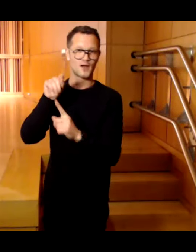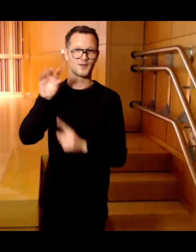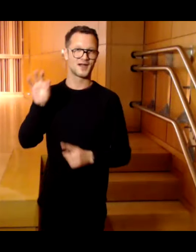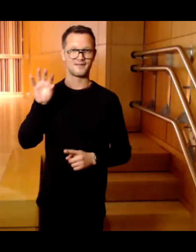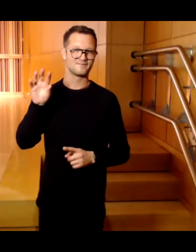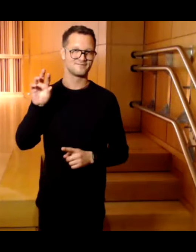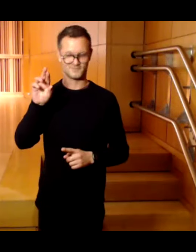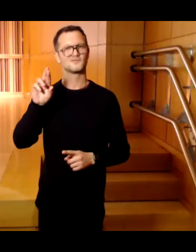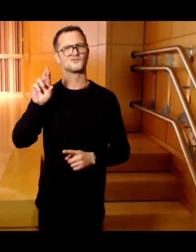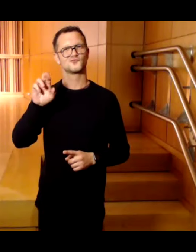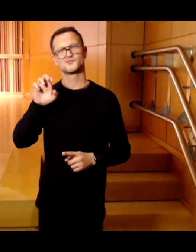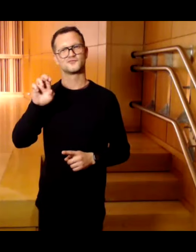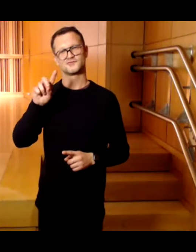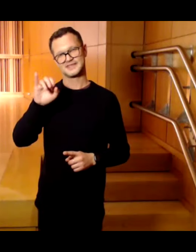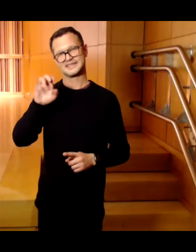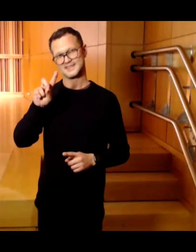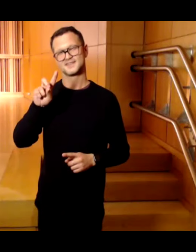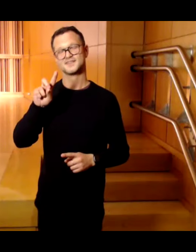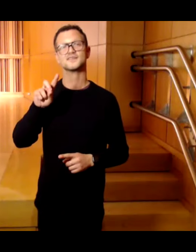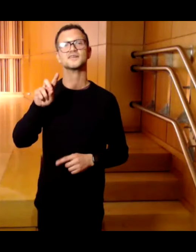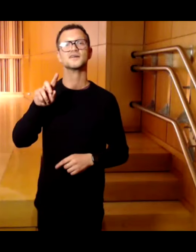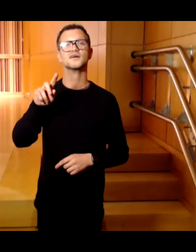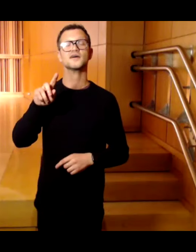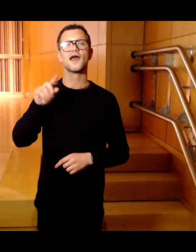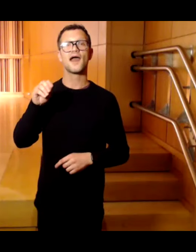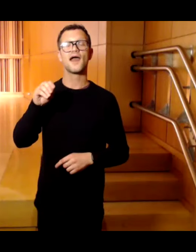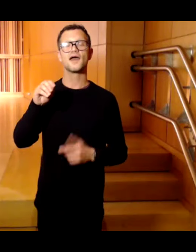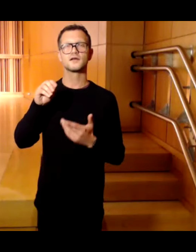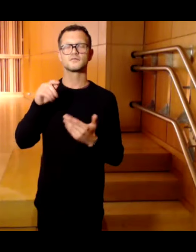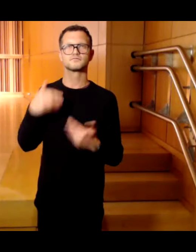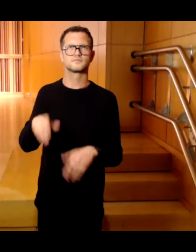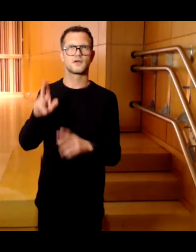And I'm profoundly pleased and honored to be able to sing his praises.